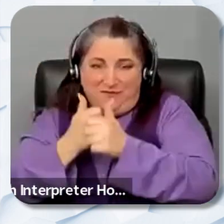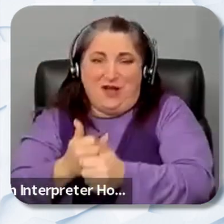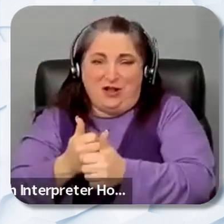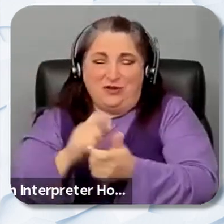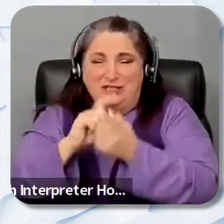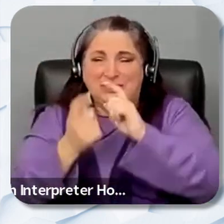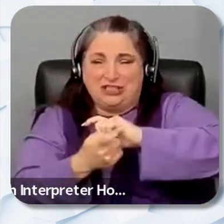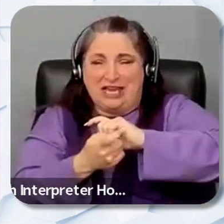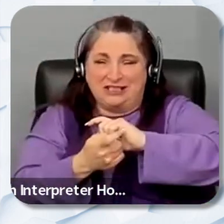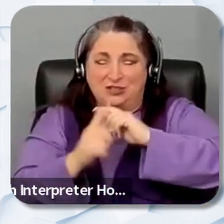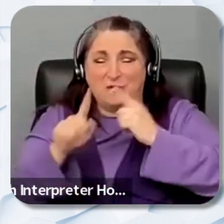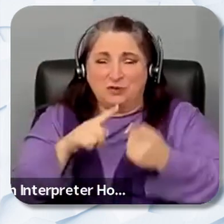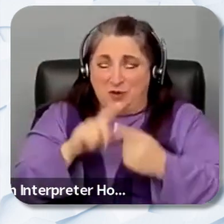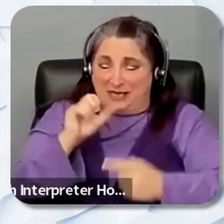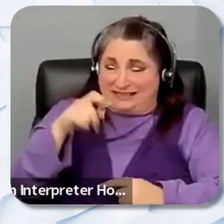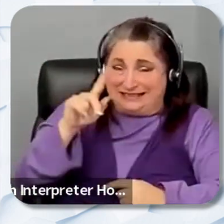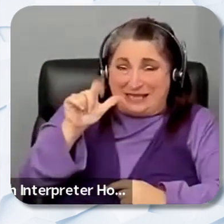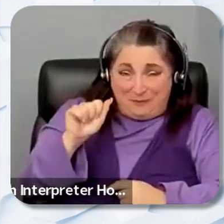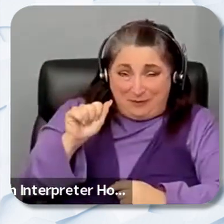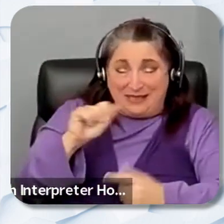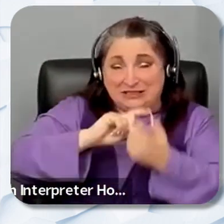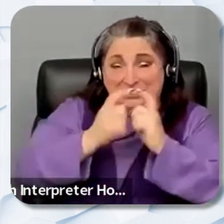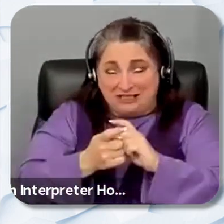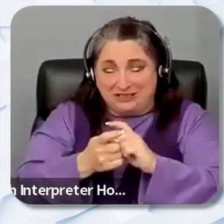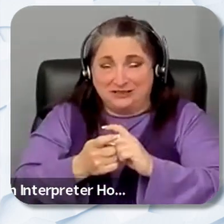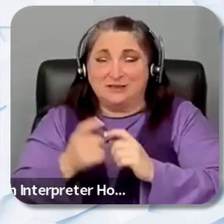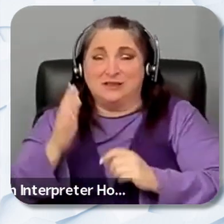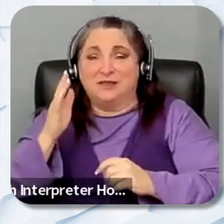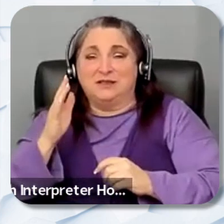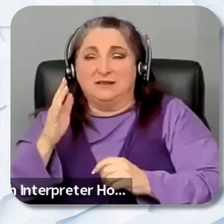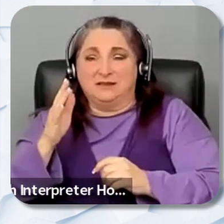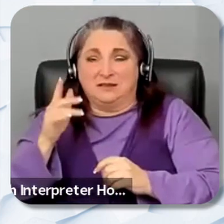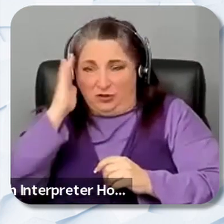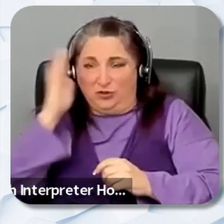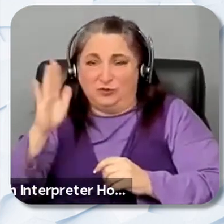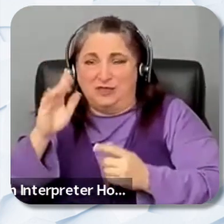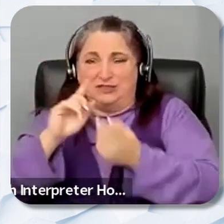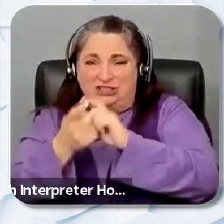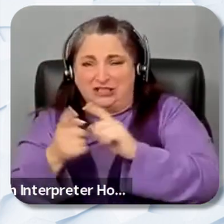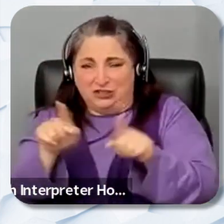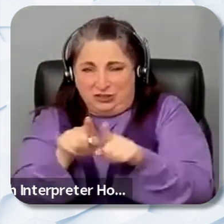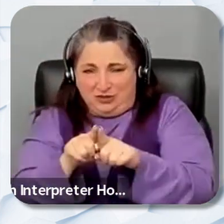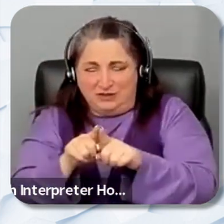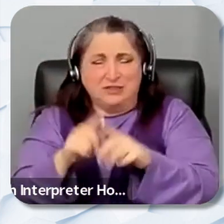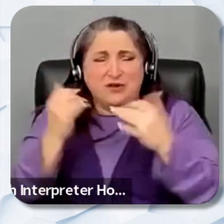the SELPA changes. So some folks are asking, "Okay, so we're in Targeted Level 1. So we